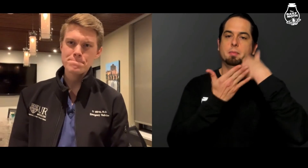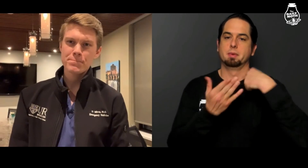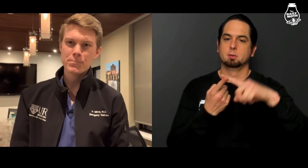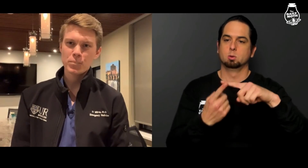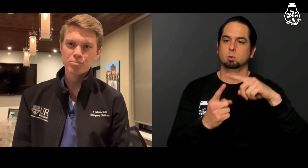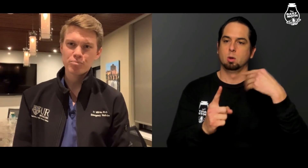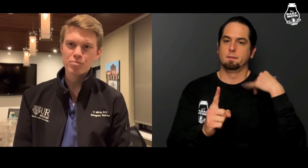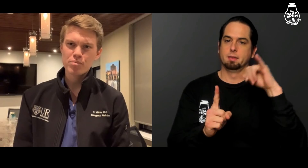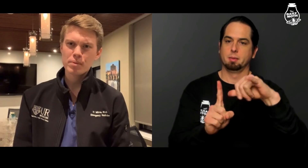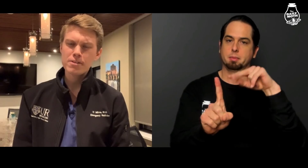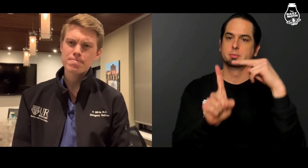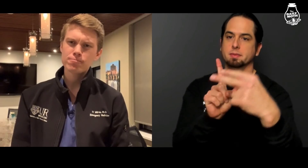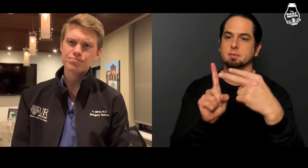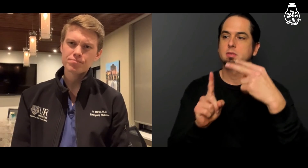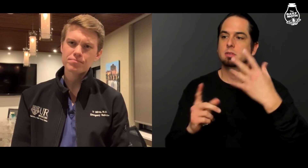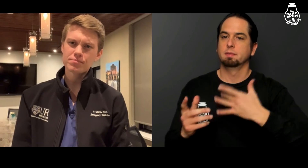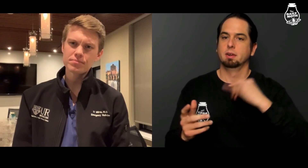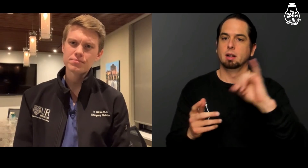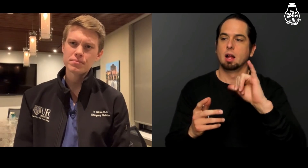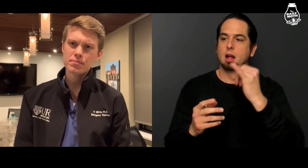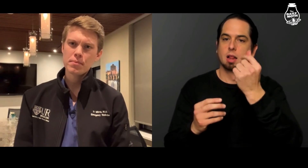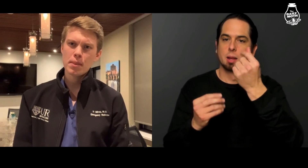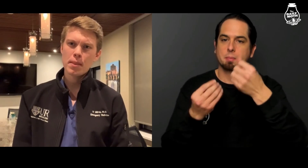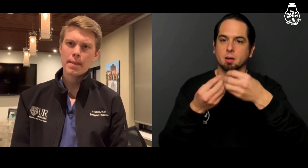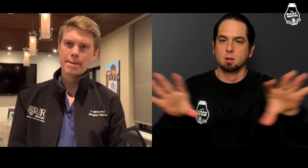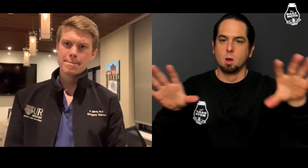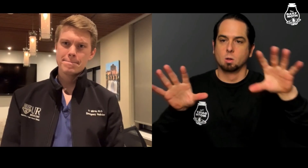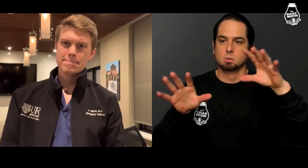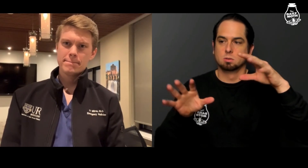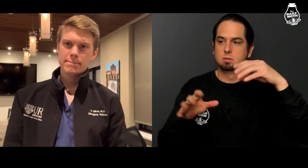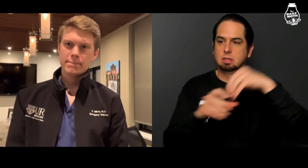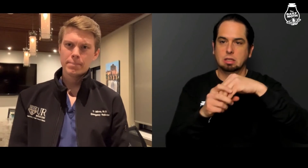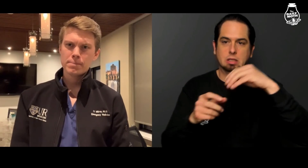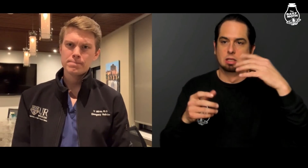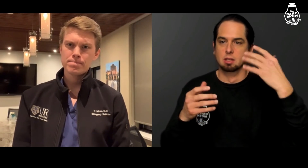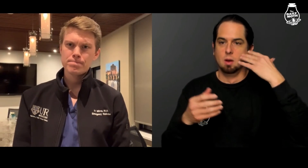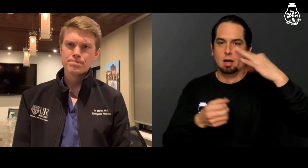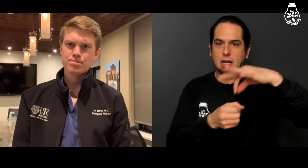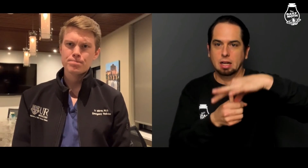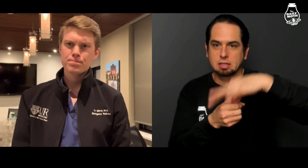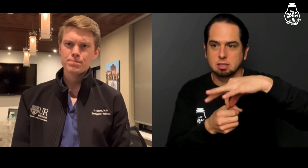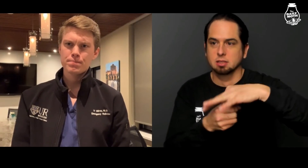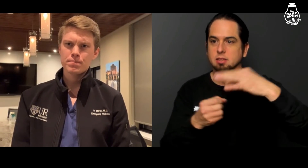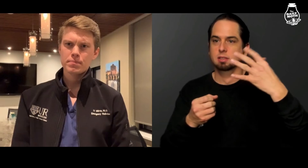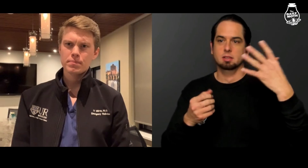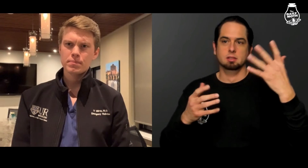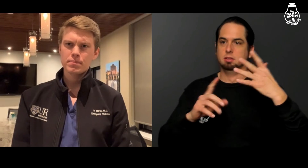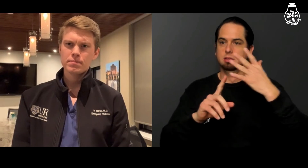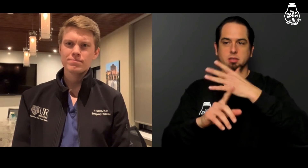You've helped me to have that perspective. I feel like it's a bit lost over the election,